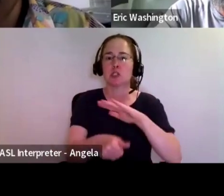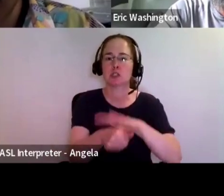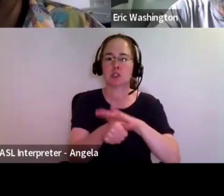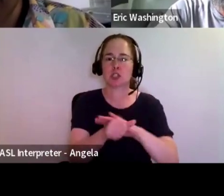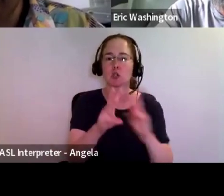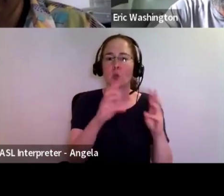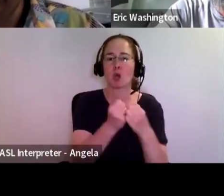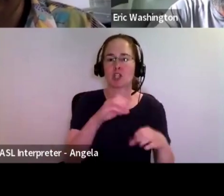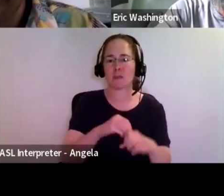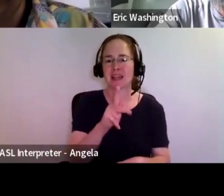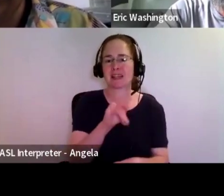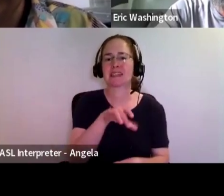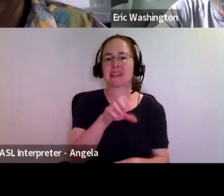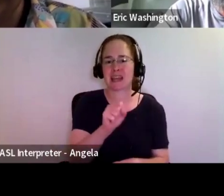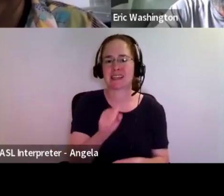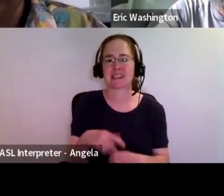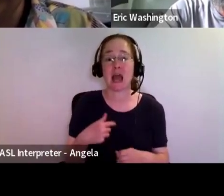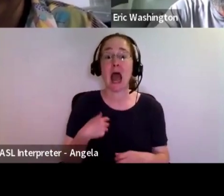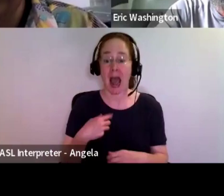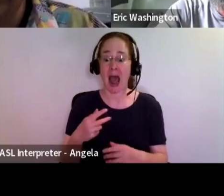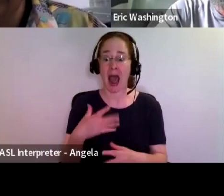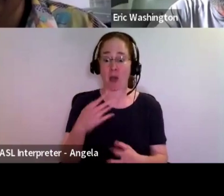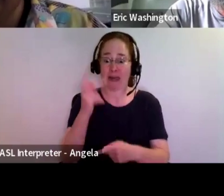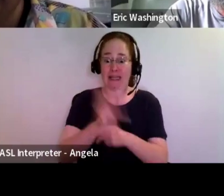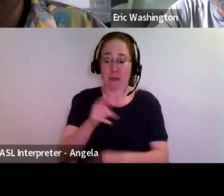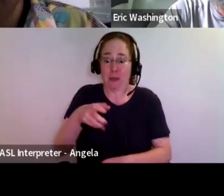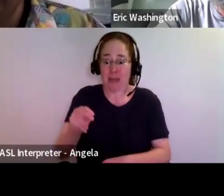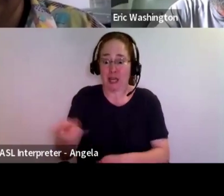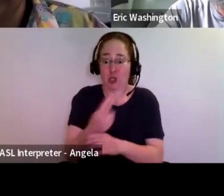to keep the pen she used to sign that bill. I also really love